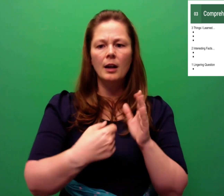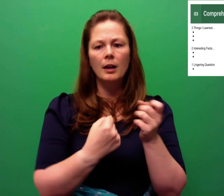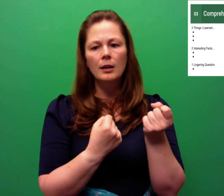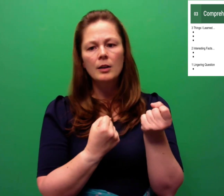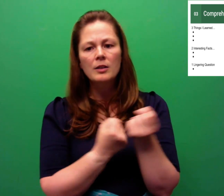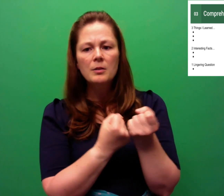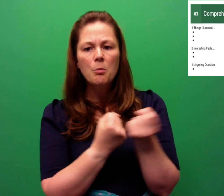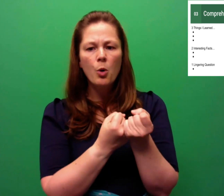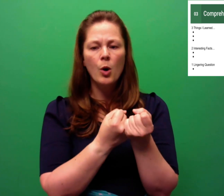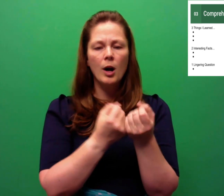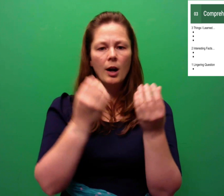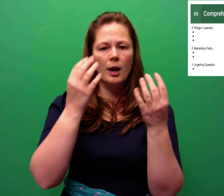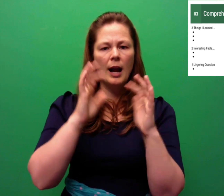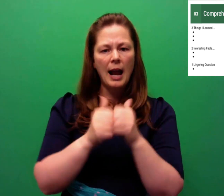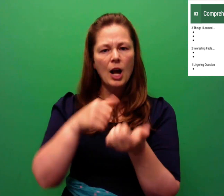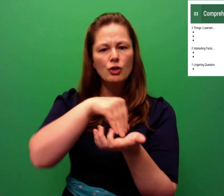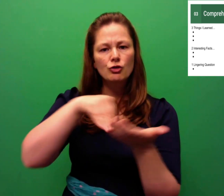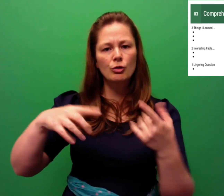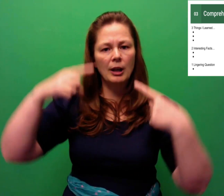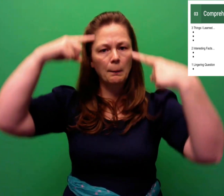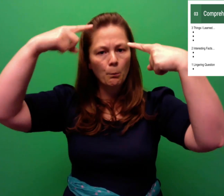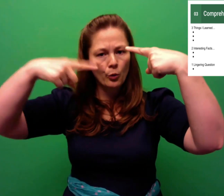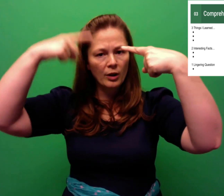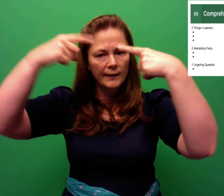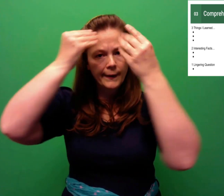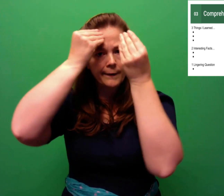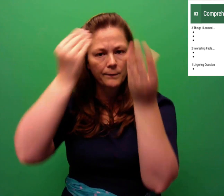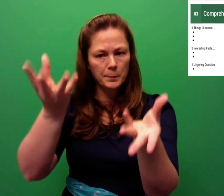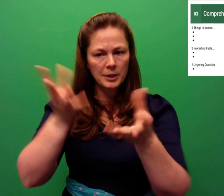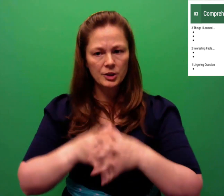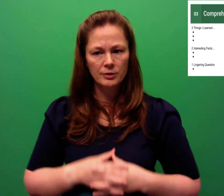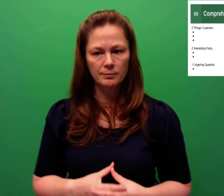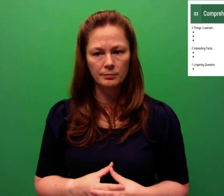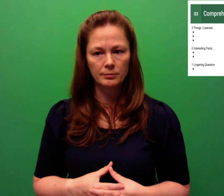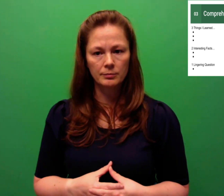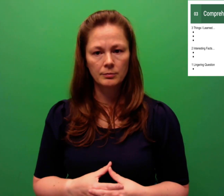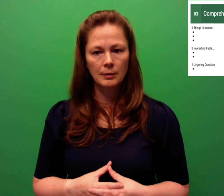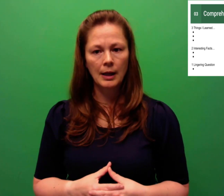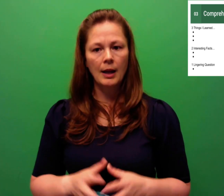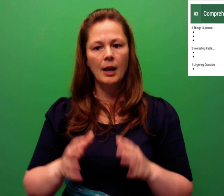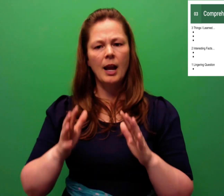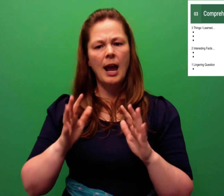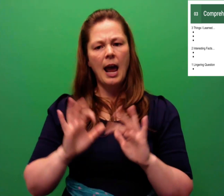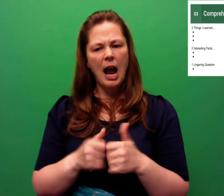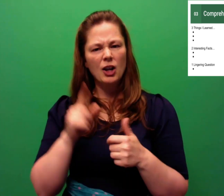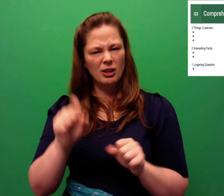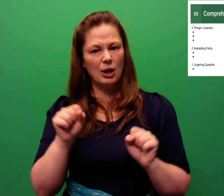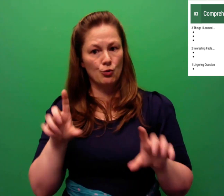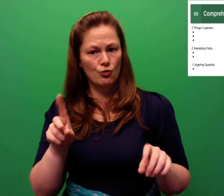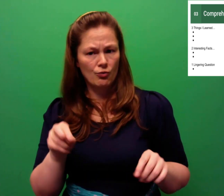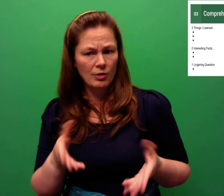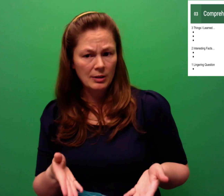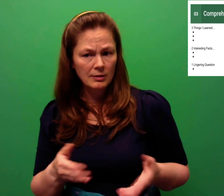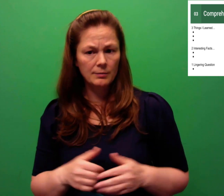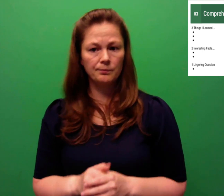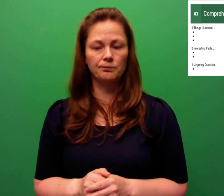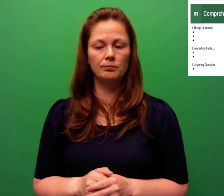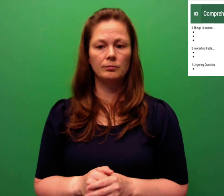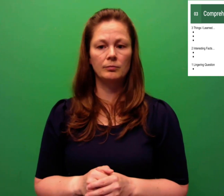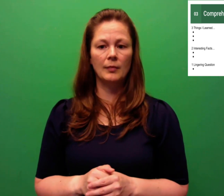should be done in ways that support information processing ways to achieve